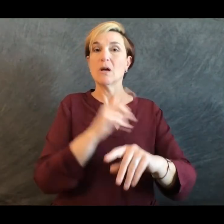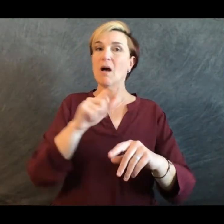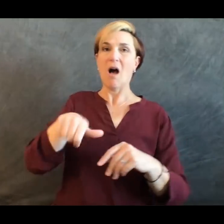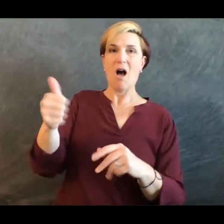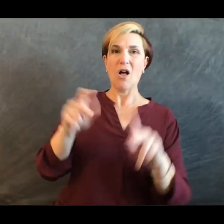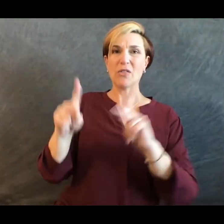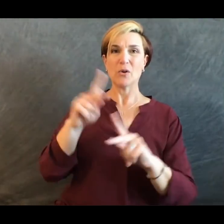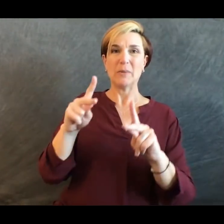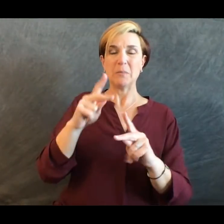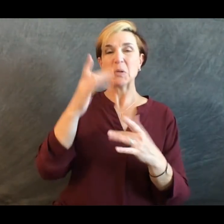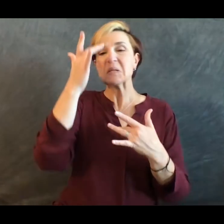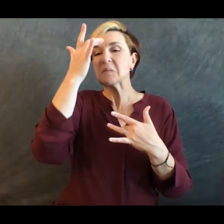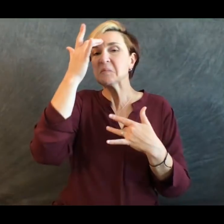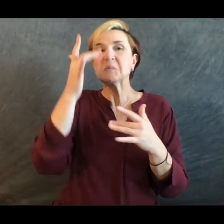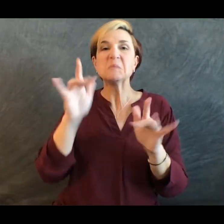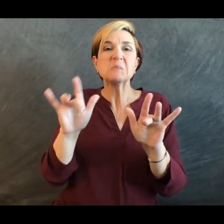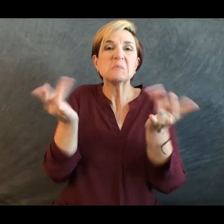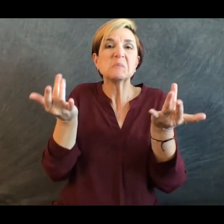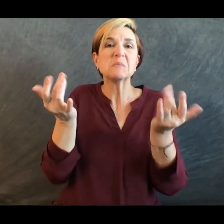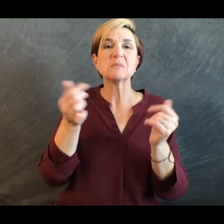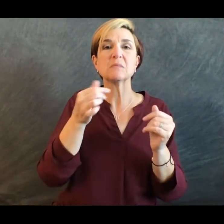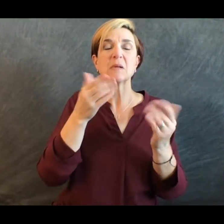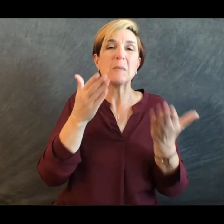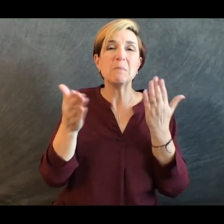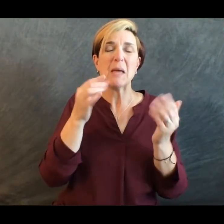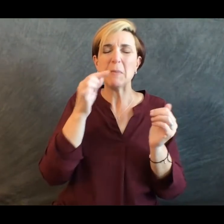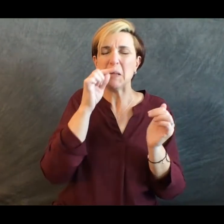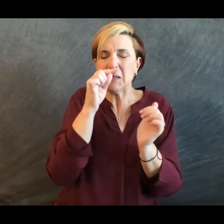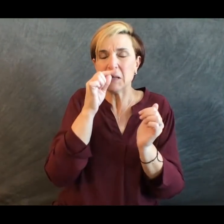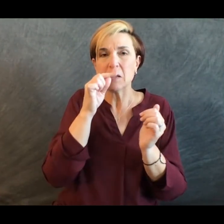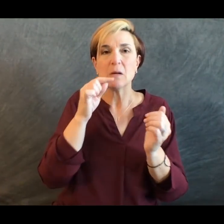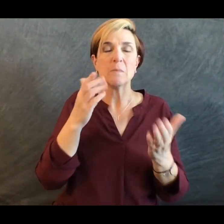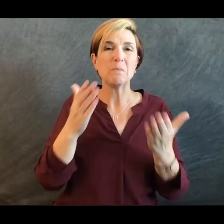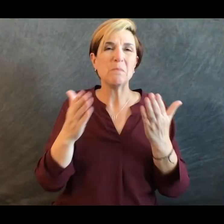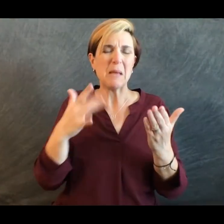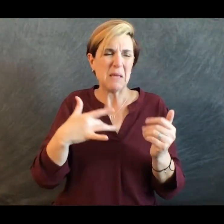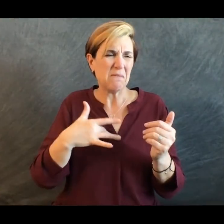sniffles it could be they don't feel perfect but they've had it there they're